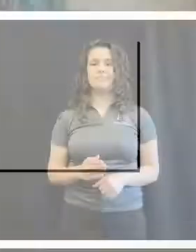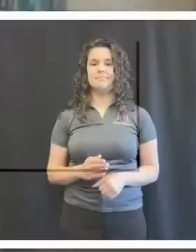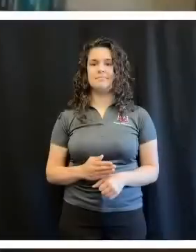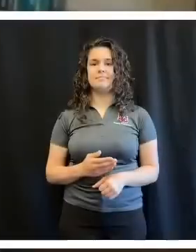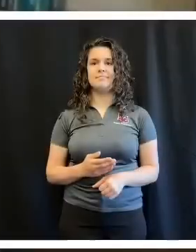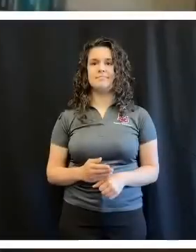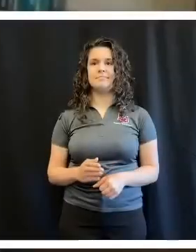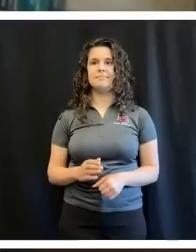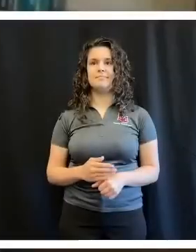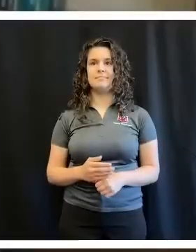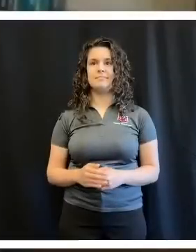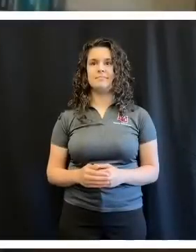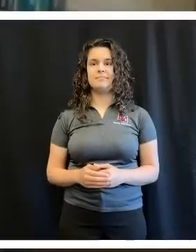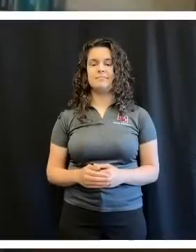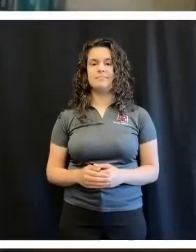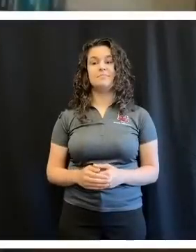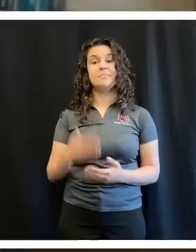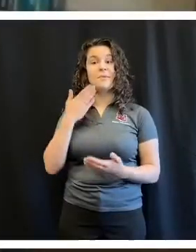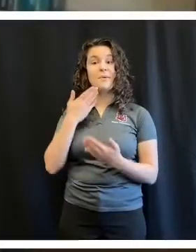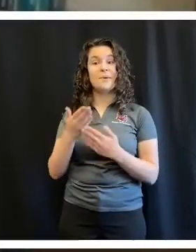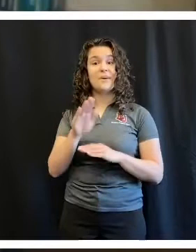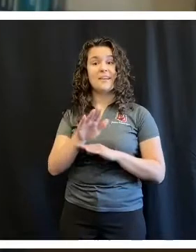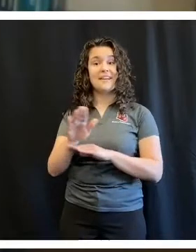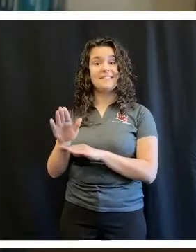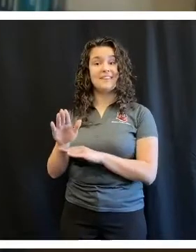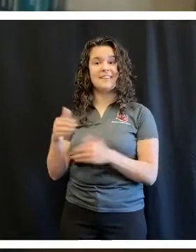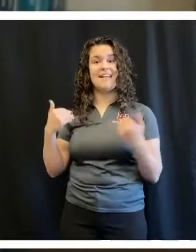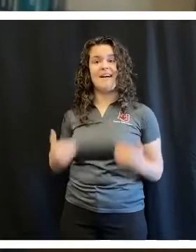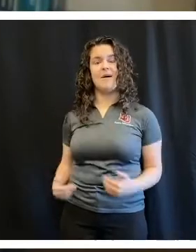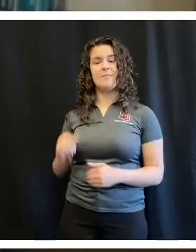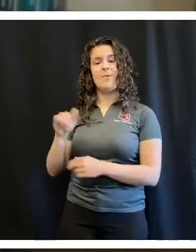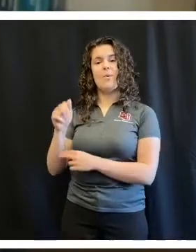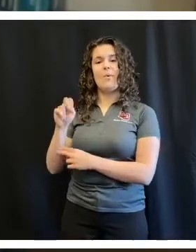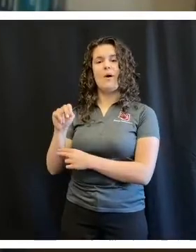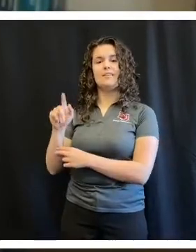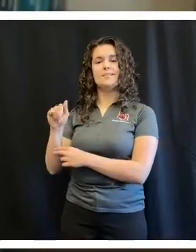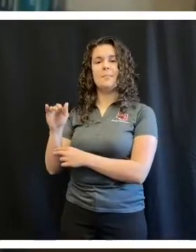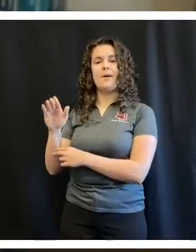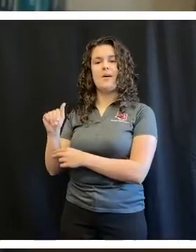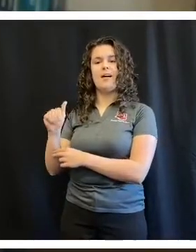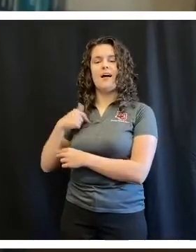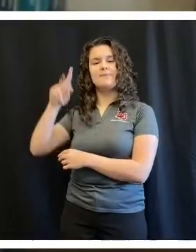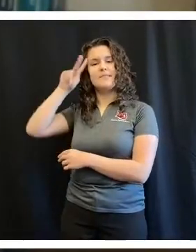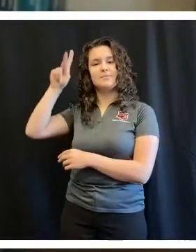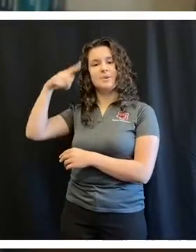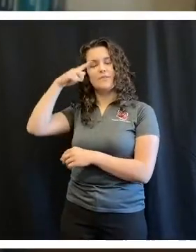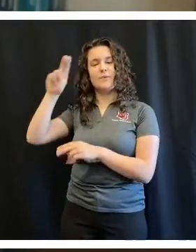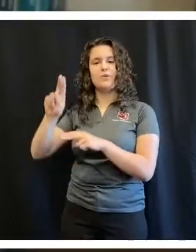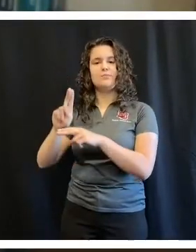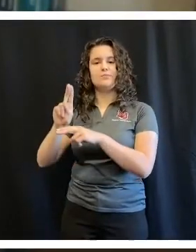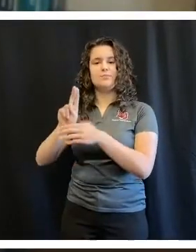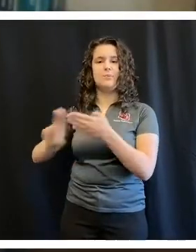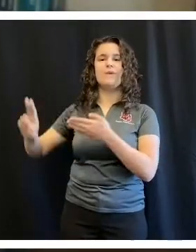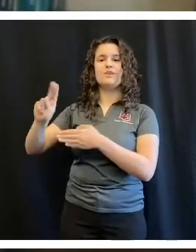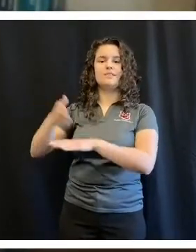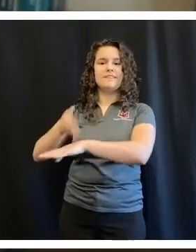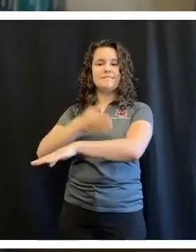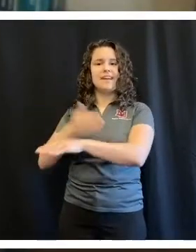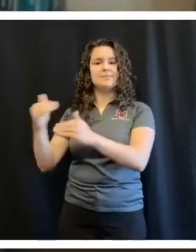Good evening. I'm Juan Zabala Vice President for University Advancement. It's my pleasure to welcome you to Lamar University digital gatherings.